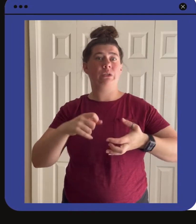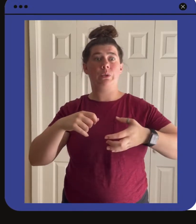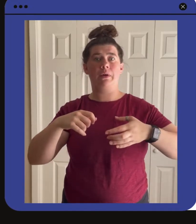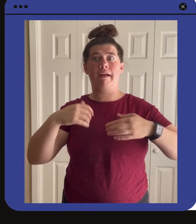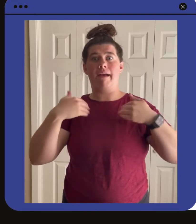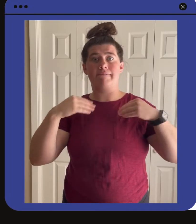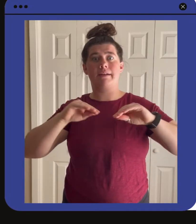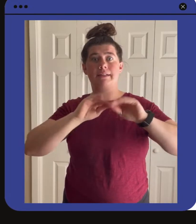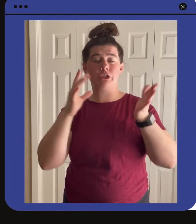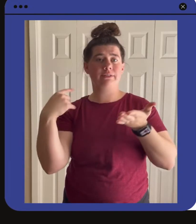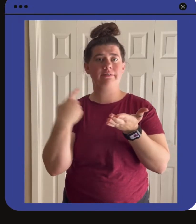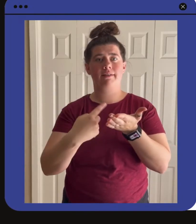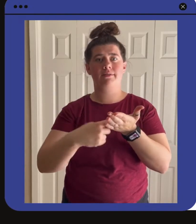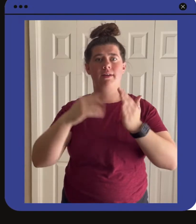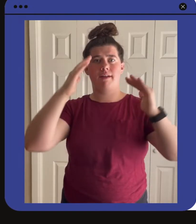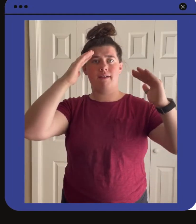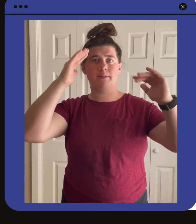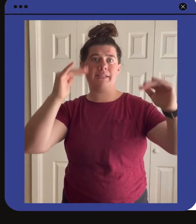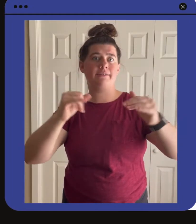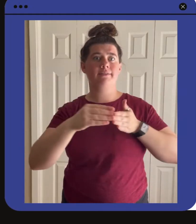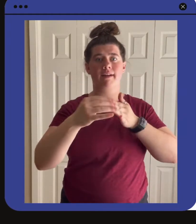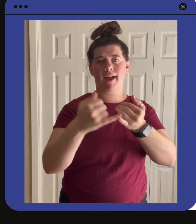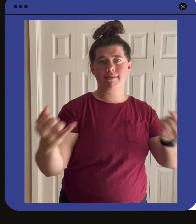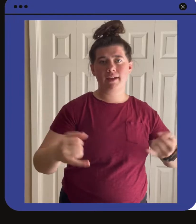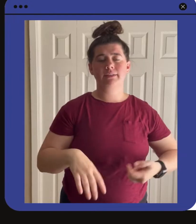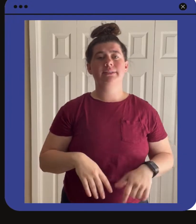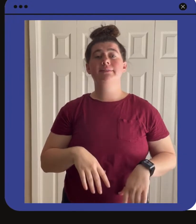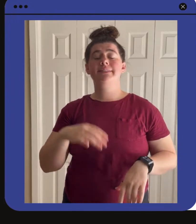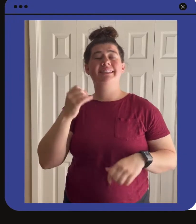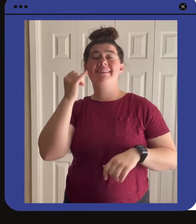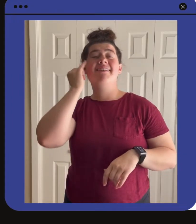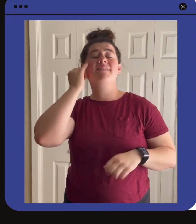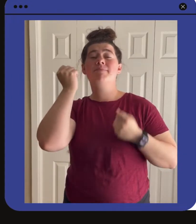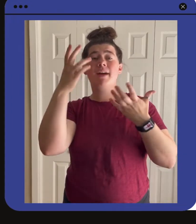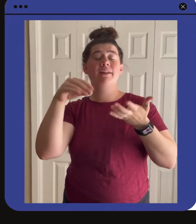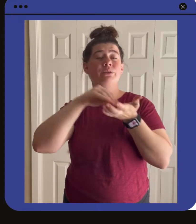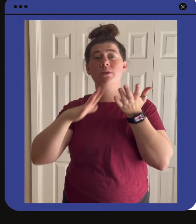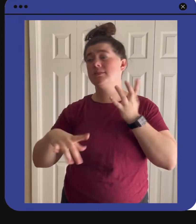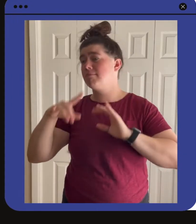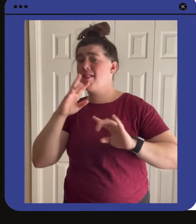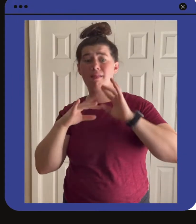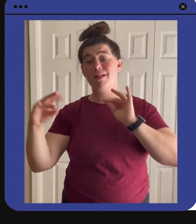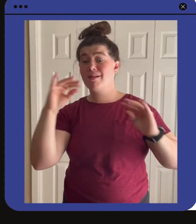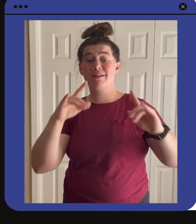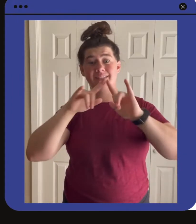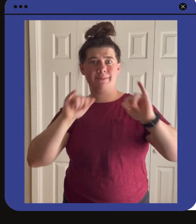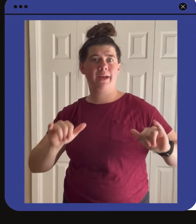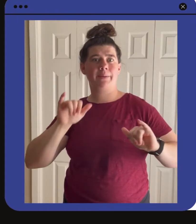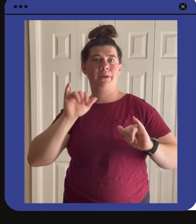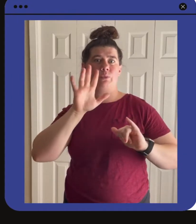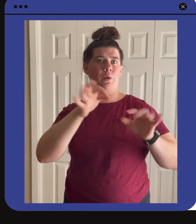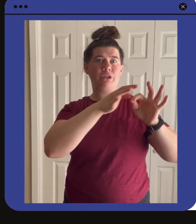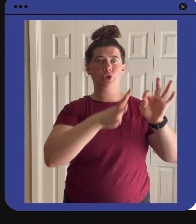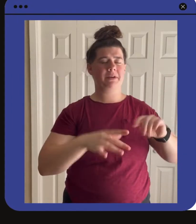during group discussions. You need to have clear discussion, expectations, and guidelines. If too many people are speaking, at the same time, The